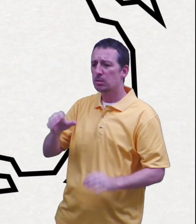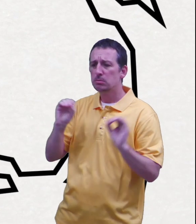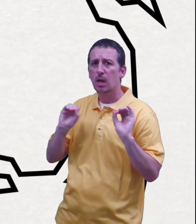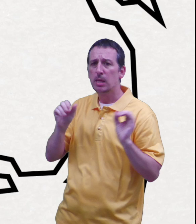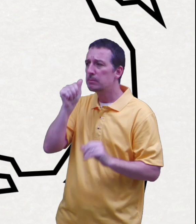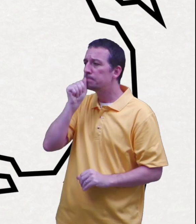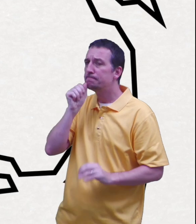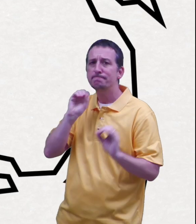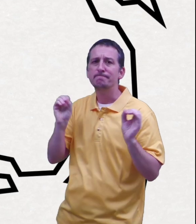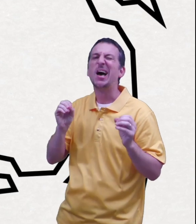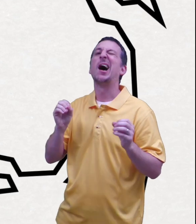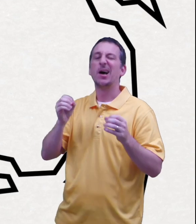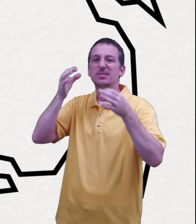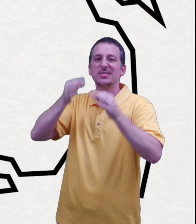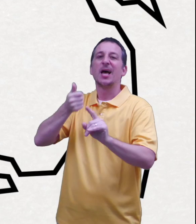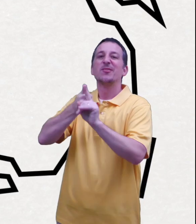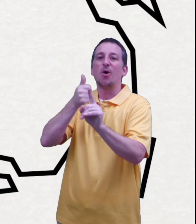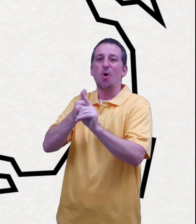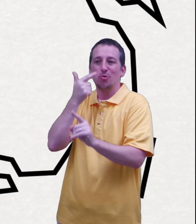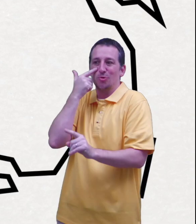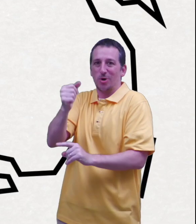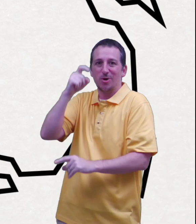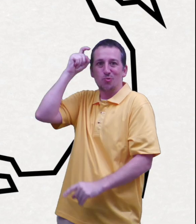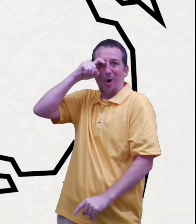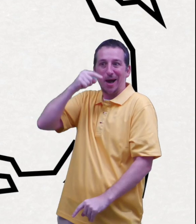They get impatient. And we read the same words.